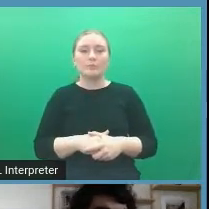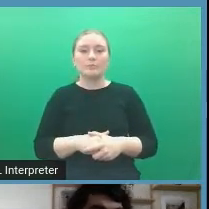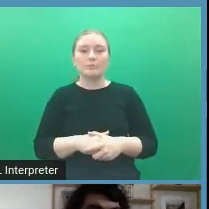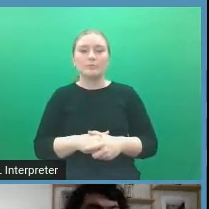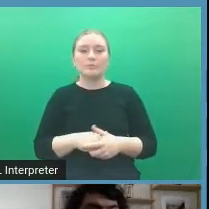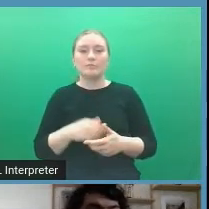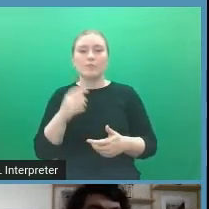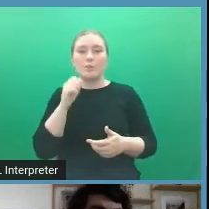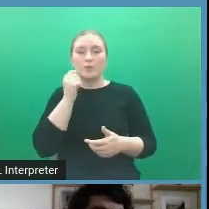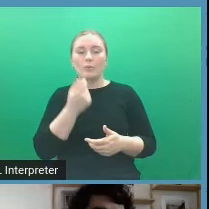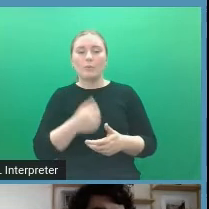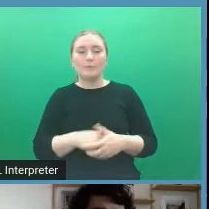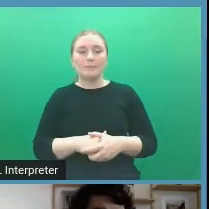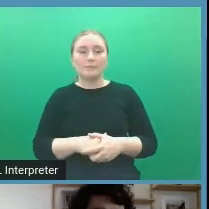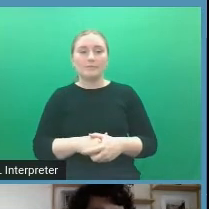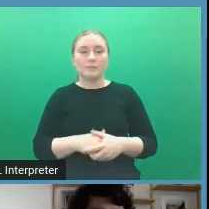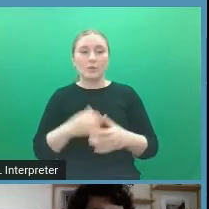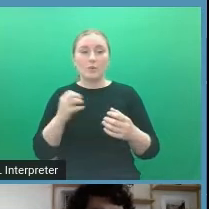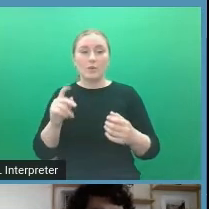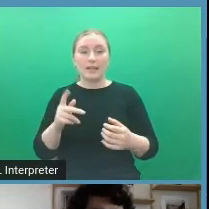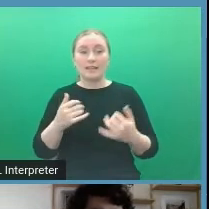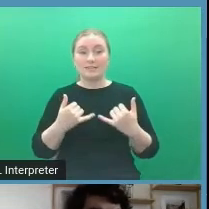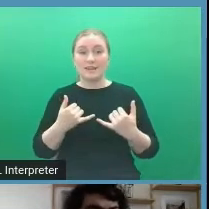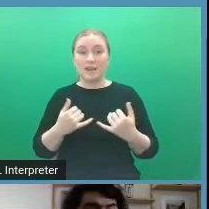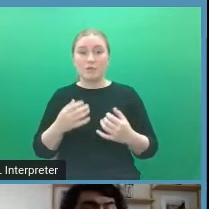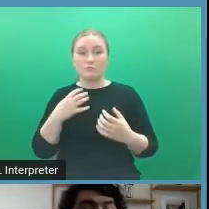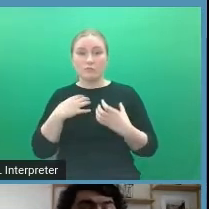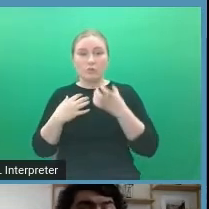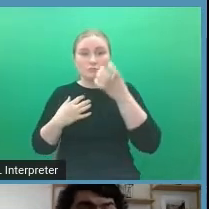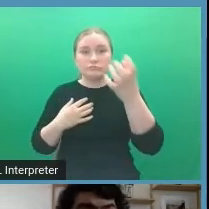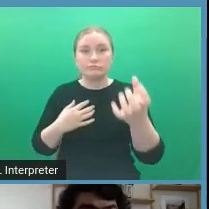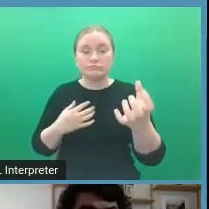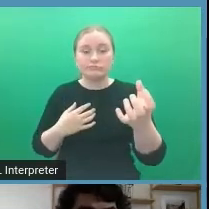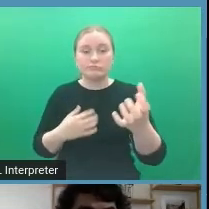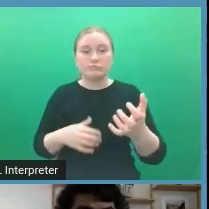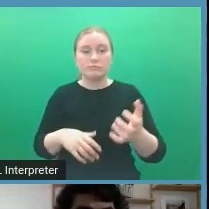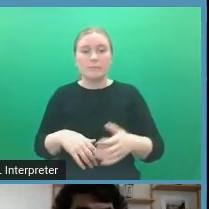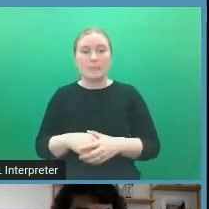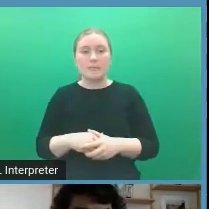and I'm going to hold this up to the microphone. "This painted portrait depicts a young woman